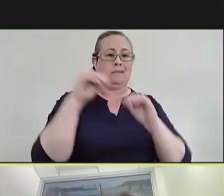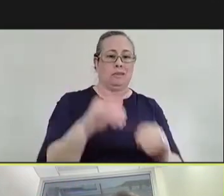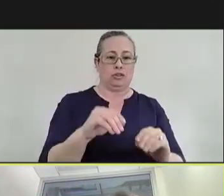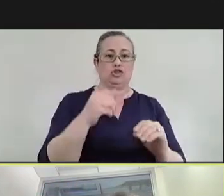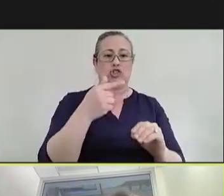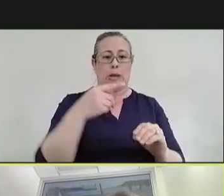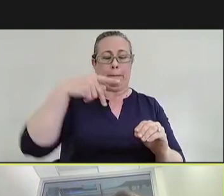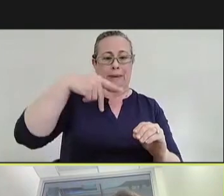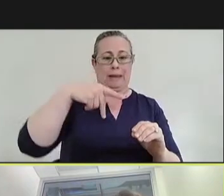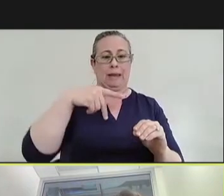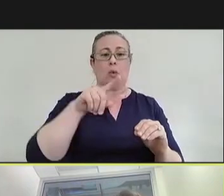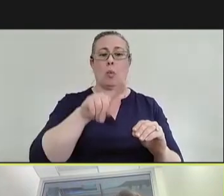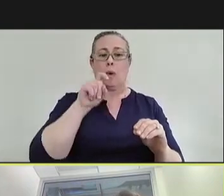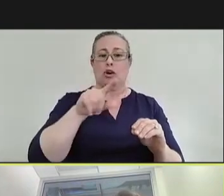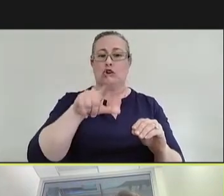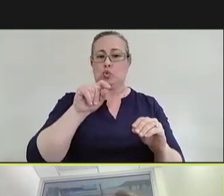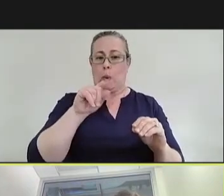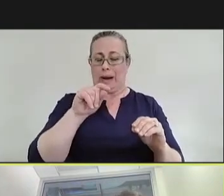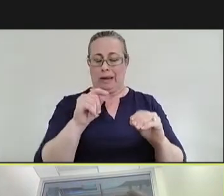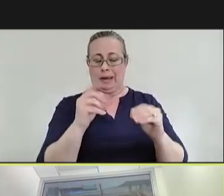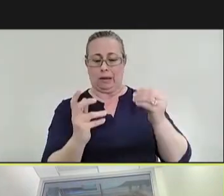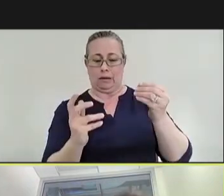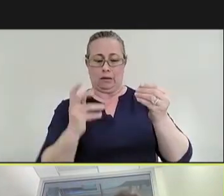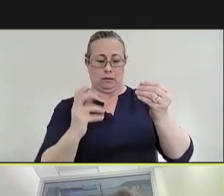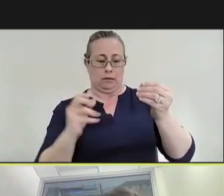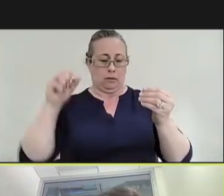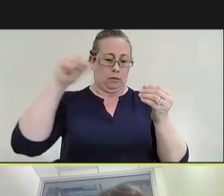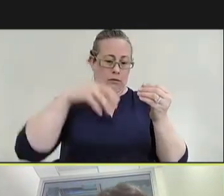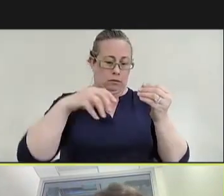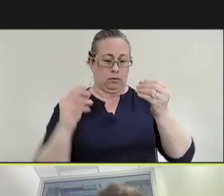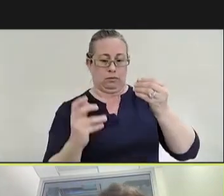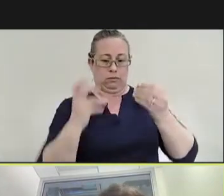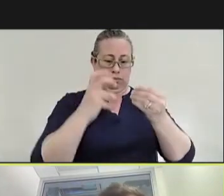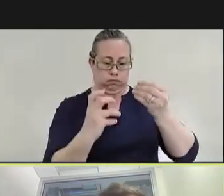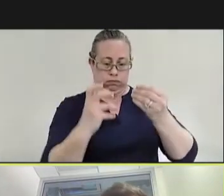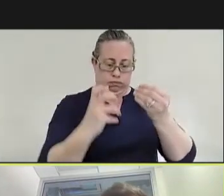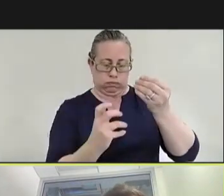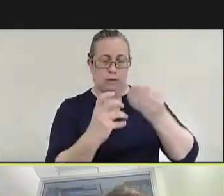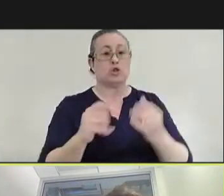orientation. And then you in-paint. So it's another model, another deep learning model,